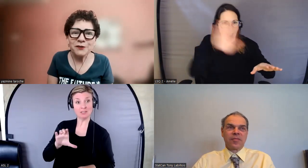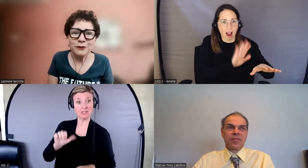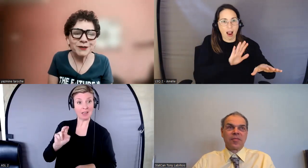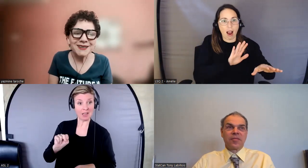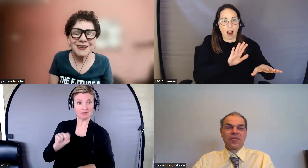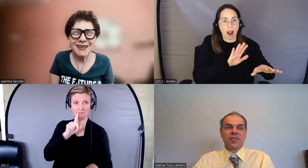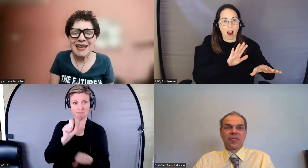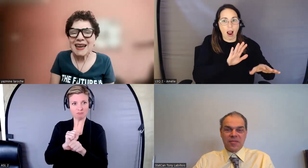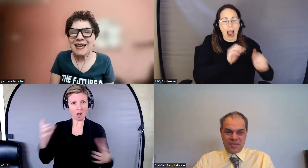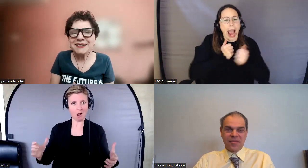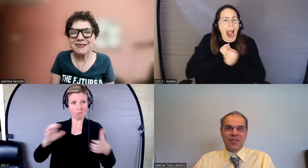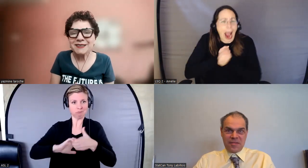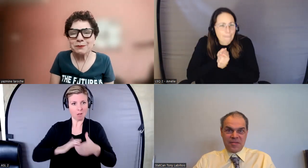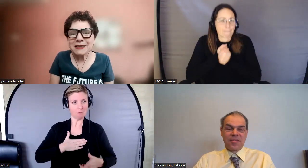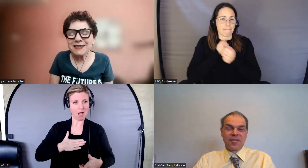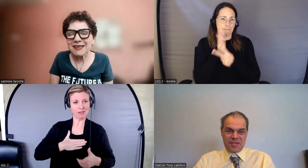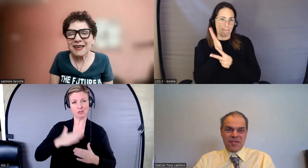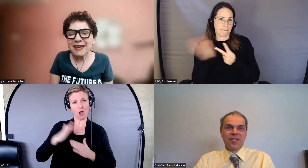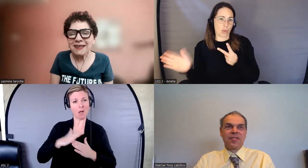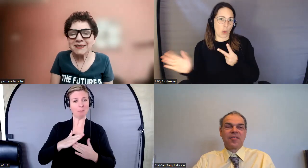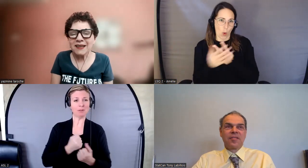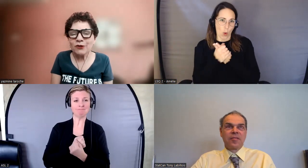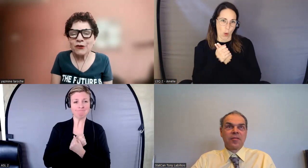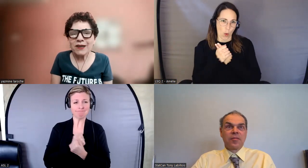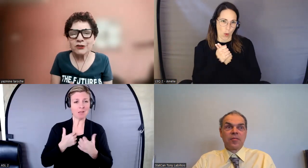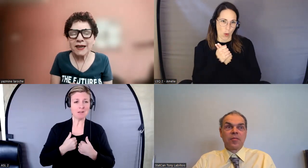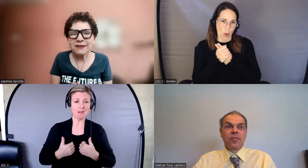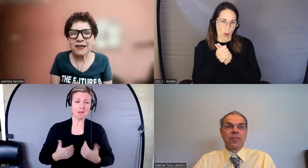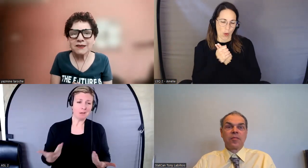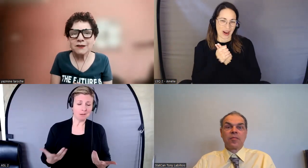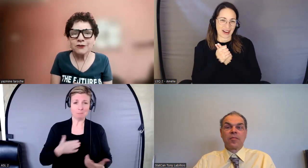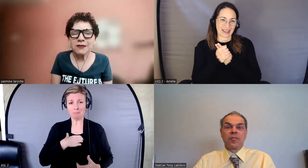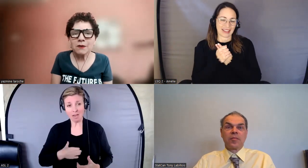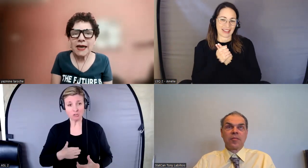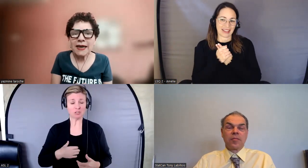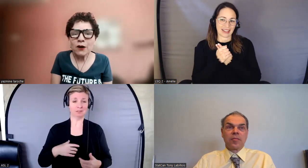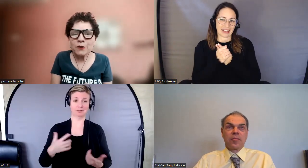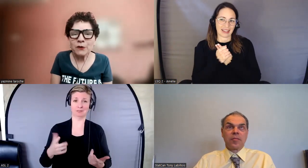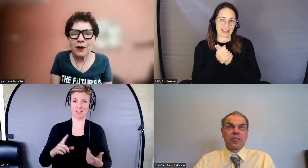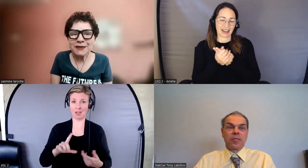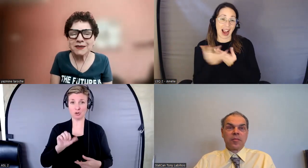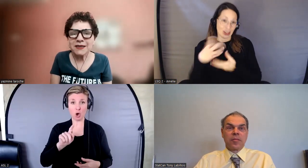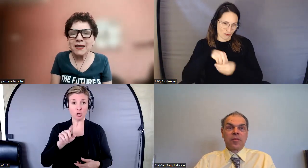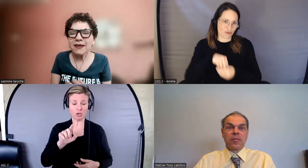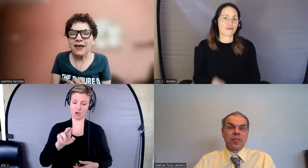University and accessibility and what a great chance to just hang out with you guys today